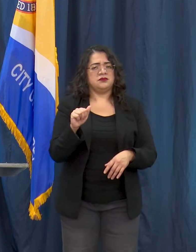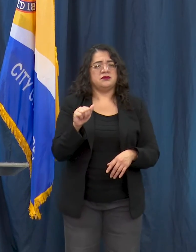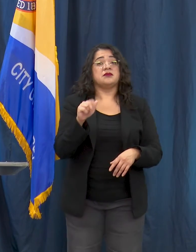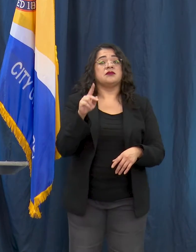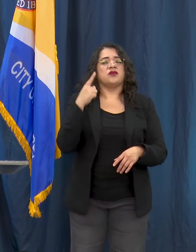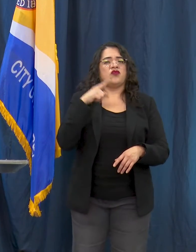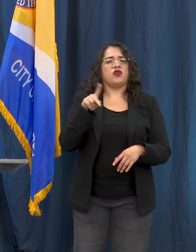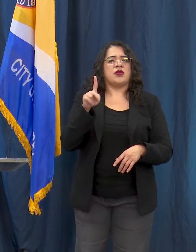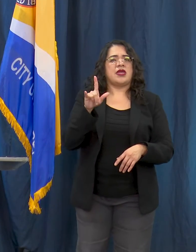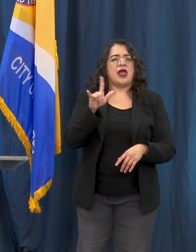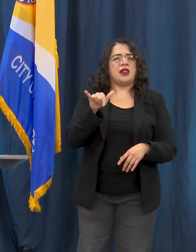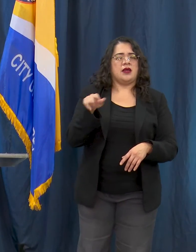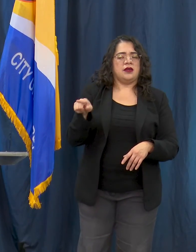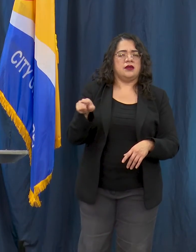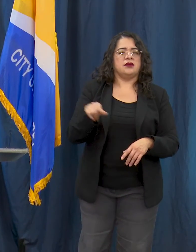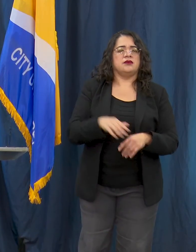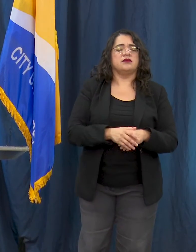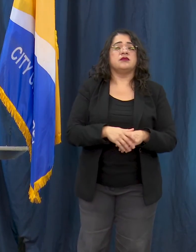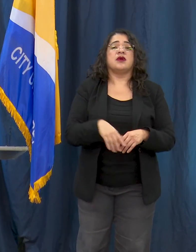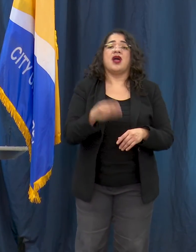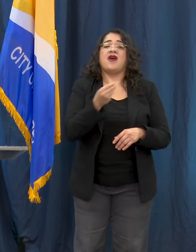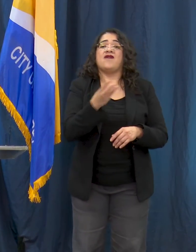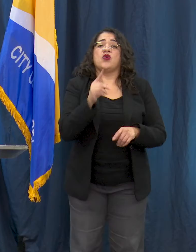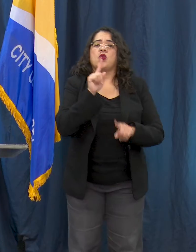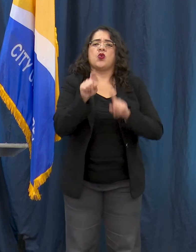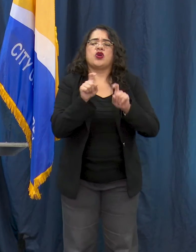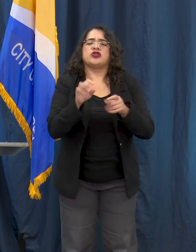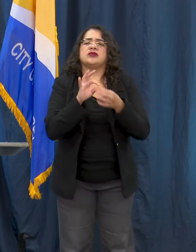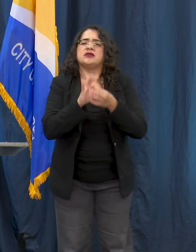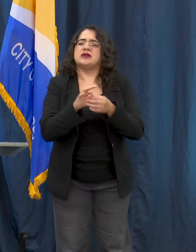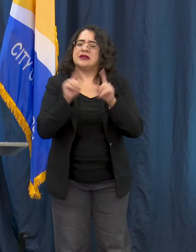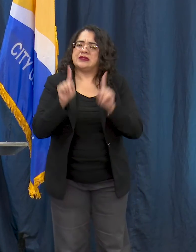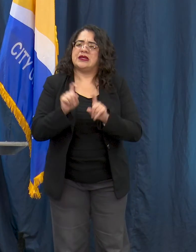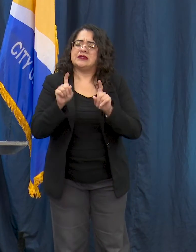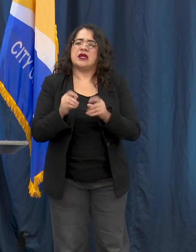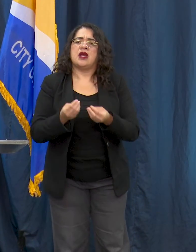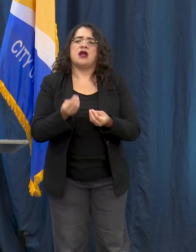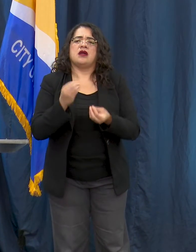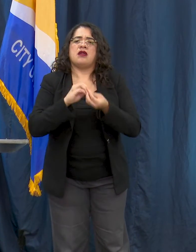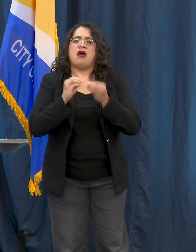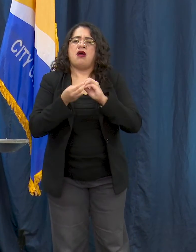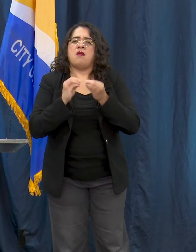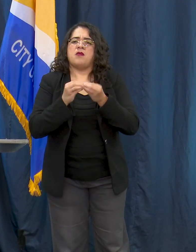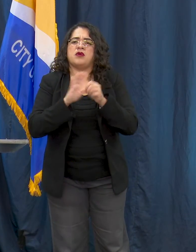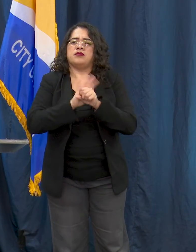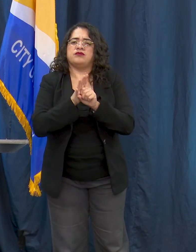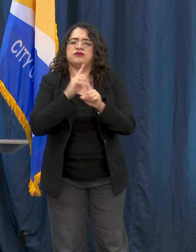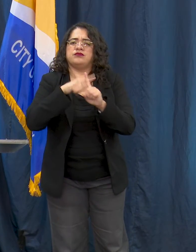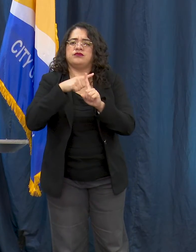Kelly a couple of these questions relate around testing and the number of cases and one specifically relates to protesting -